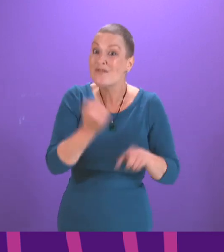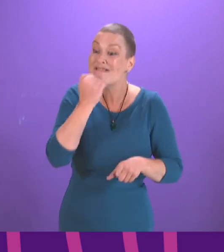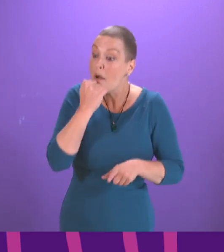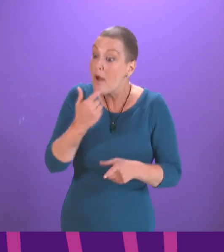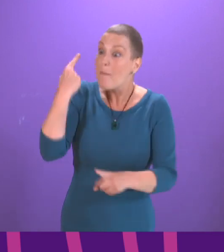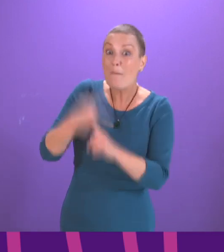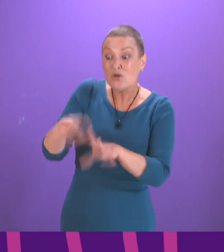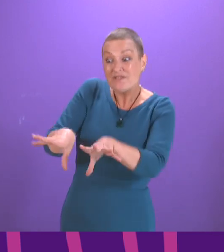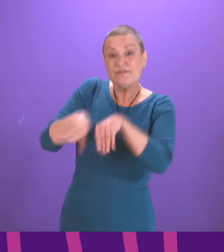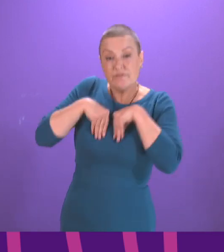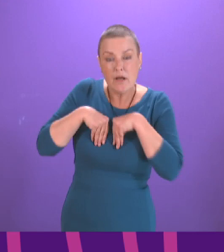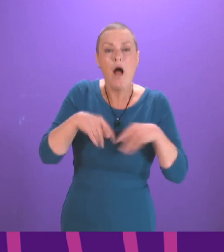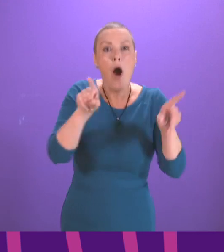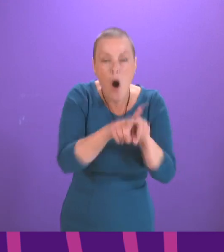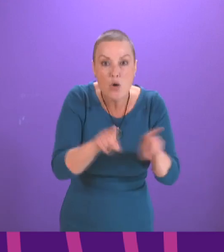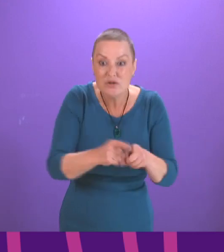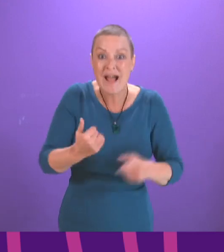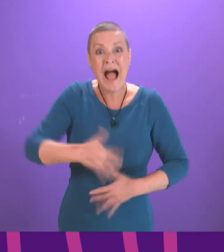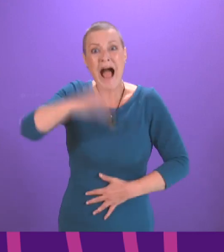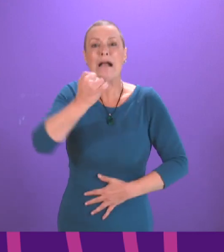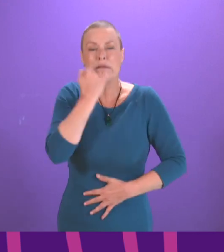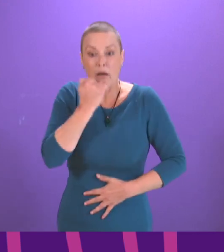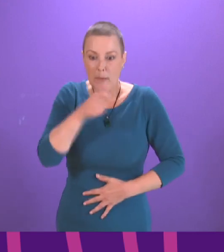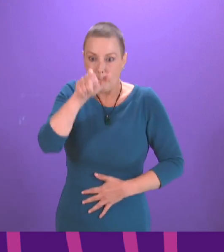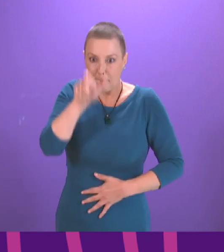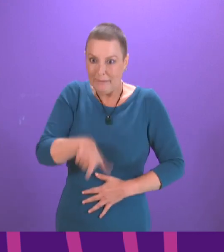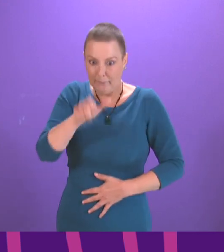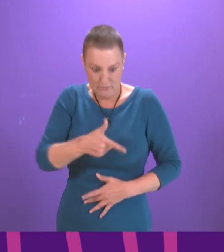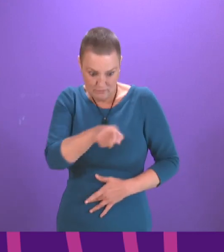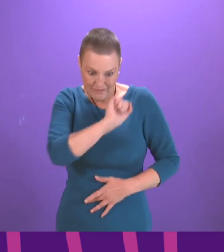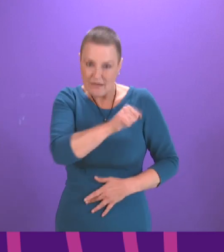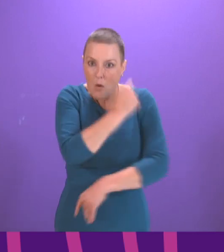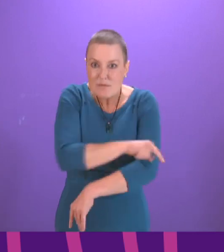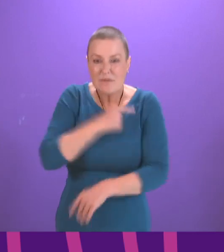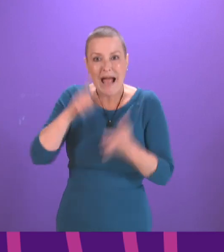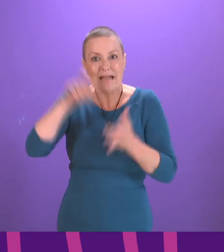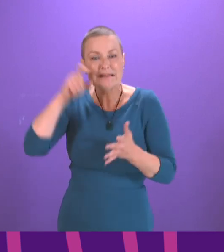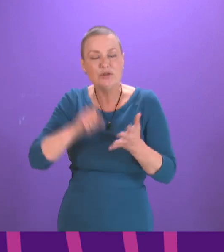and a high number of patients in hospital and ICU. However, there is evidence in recent